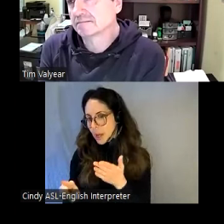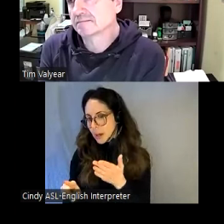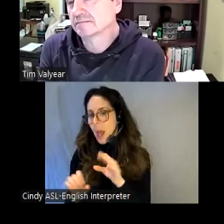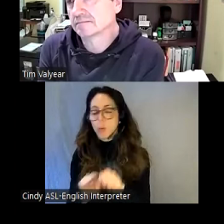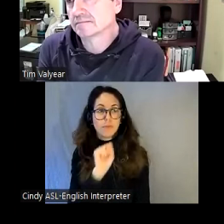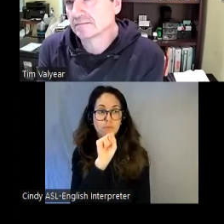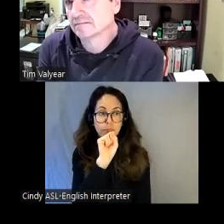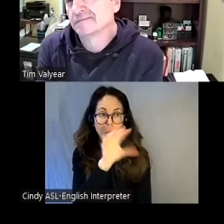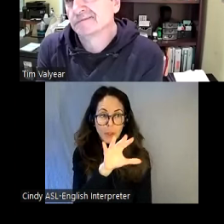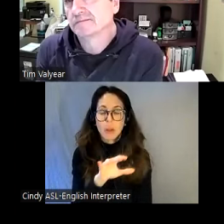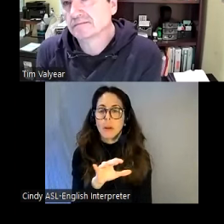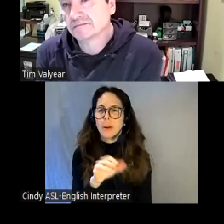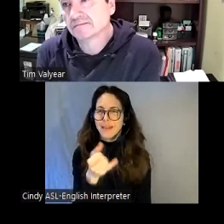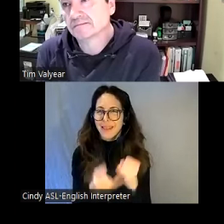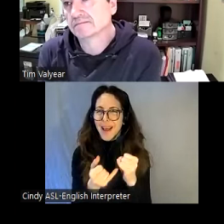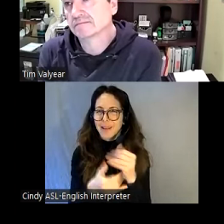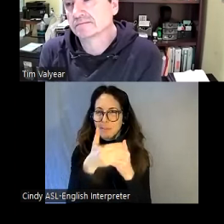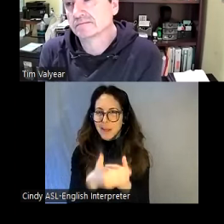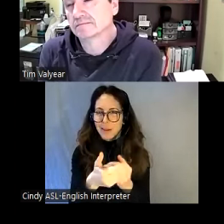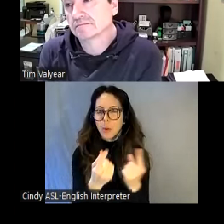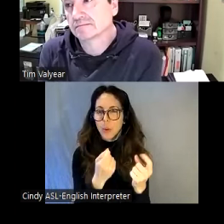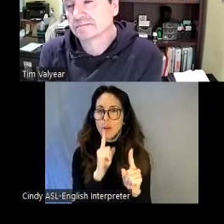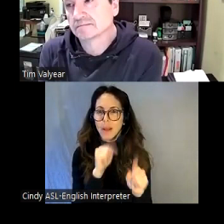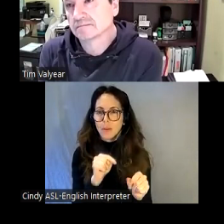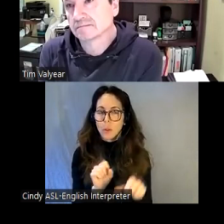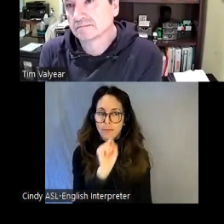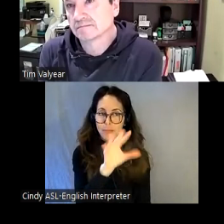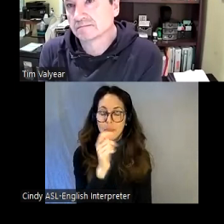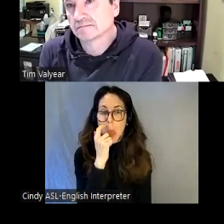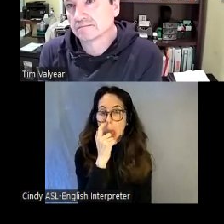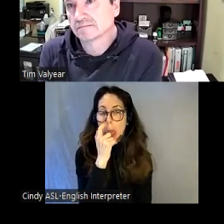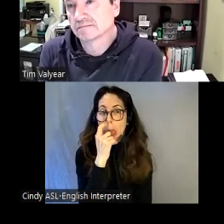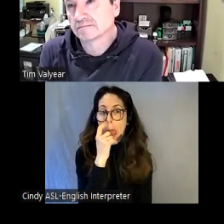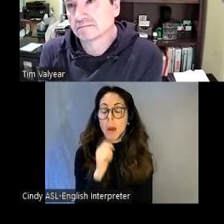And Rebecca, my